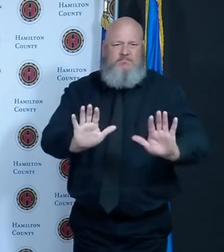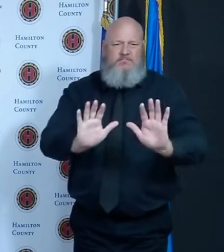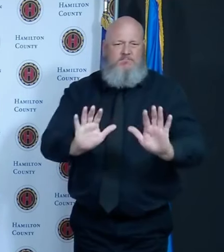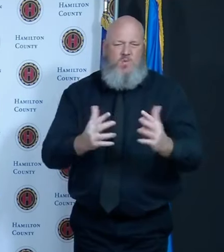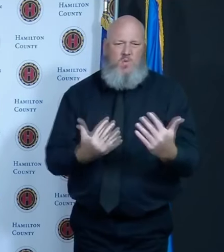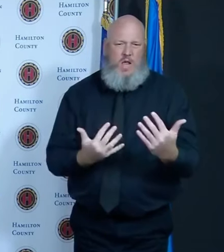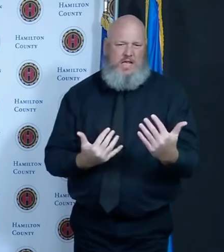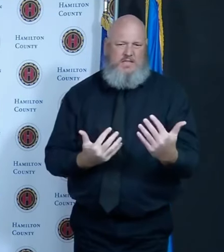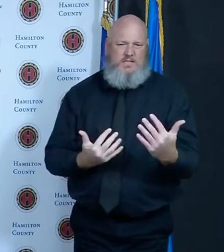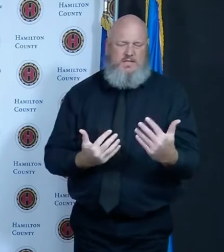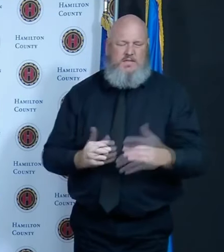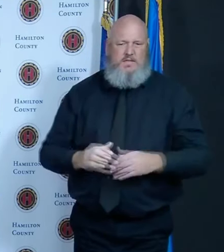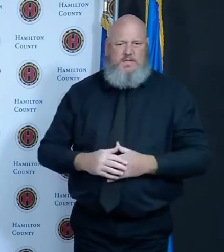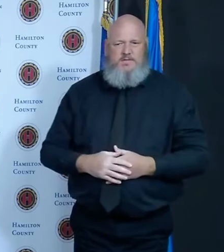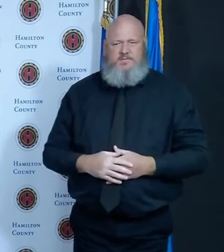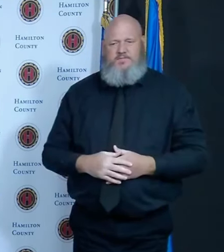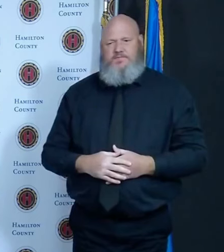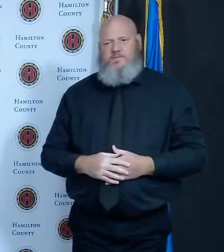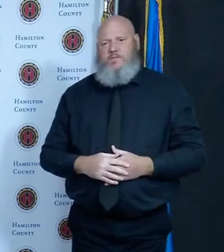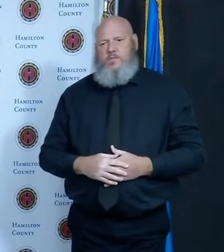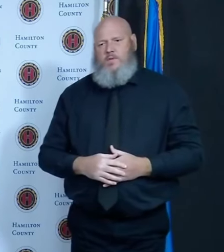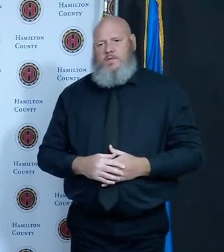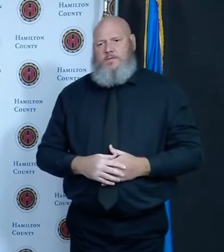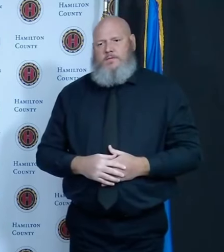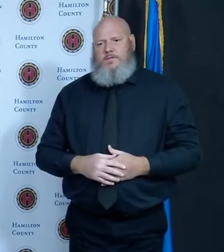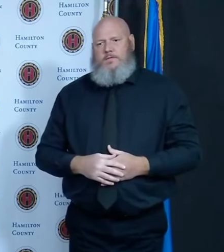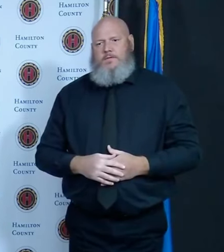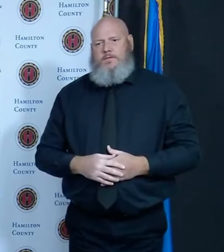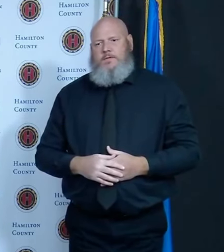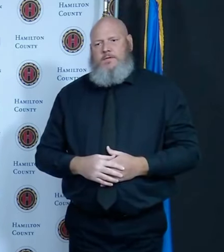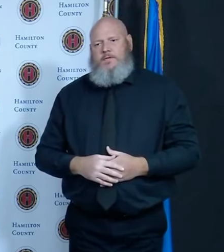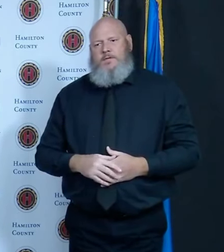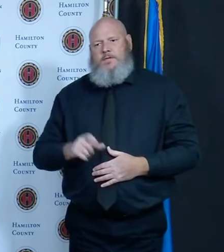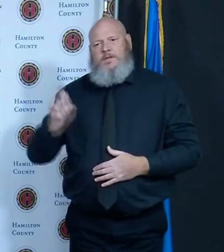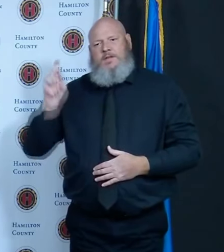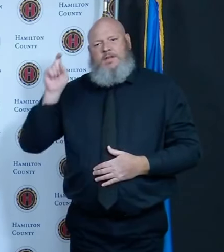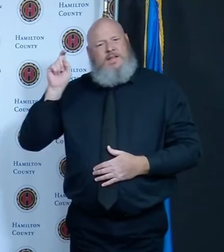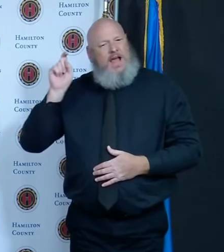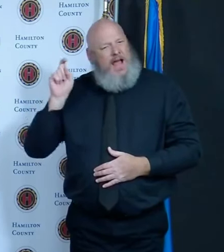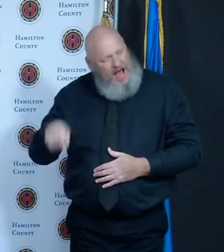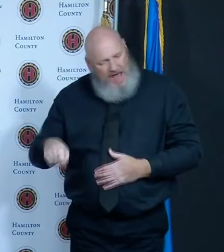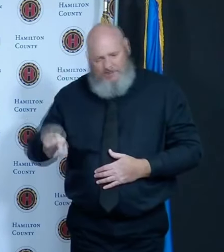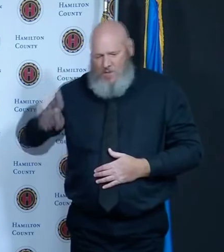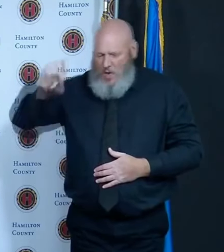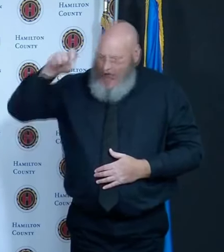to stop this disease from spreading so let's remind ourselves and continue the